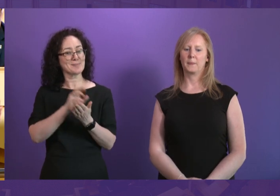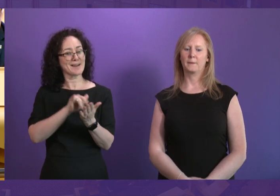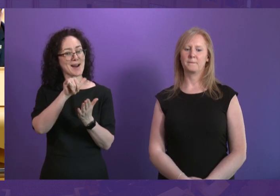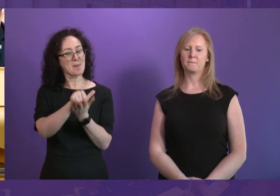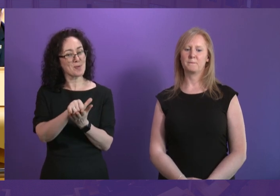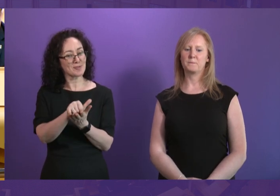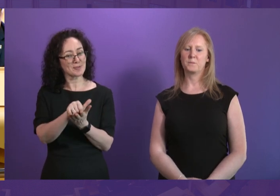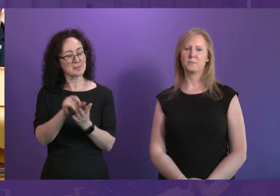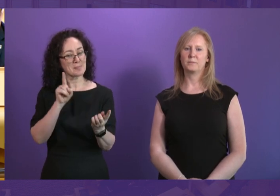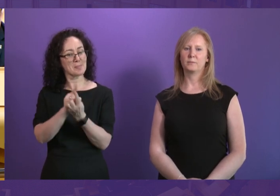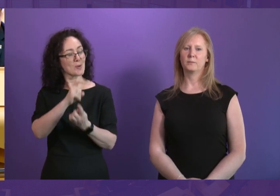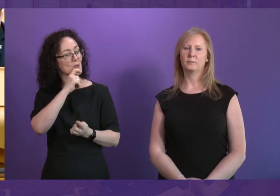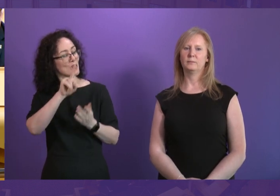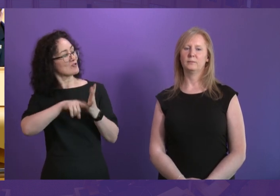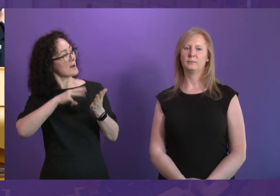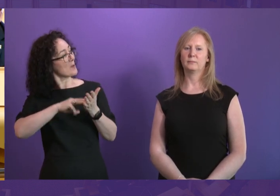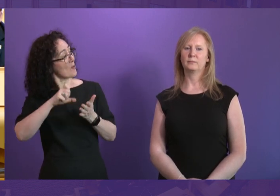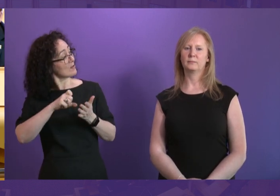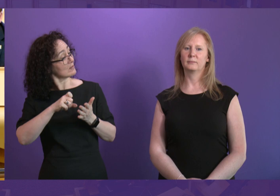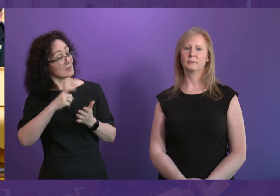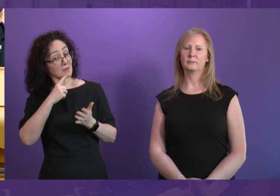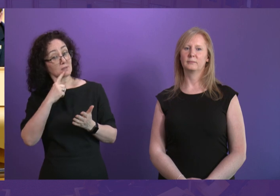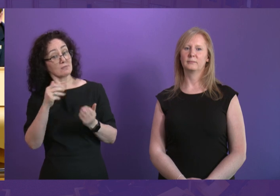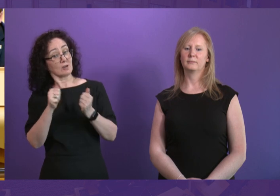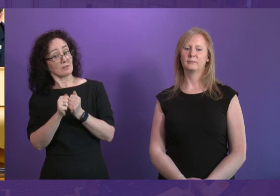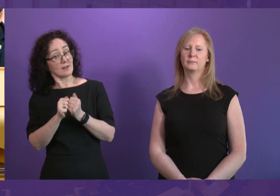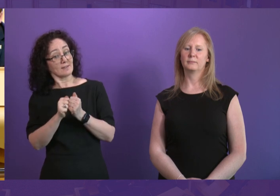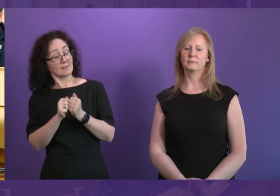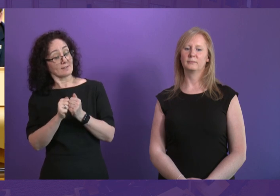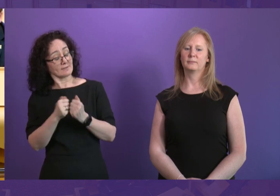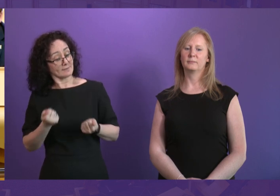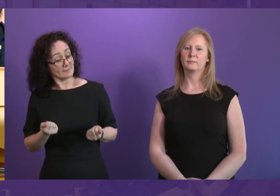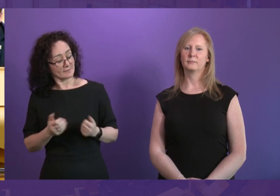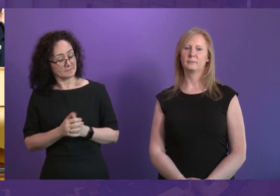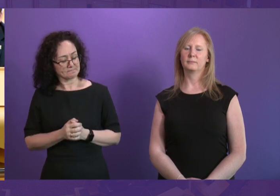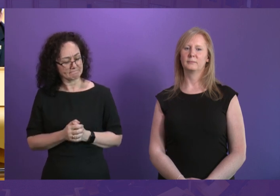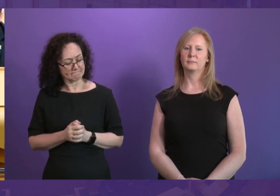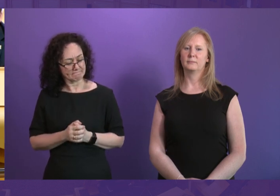it was to do that when he was First Minister. It is even more important now because of Brexit.